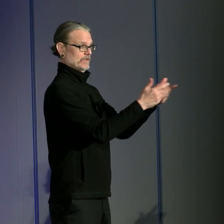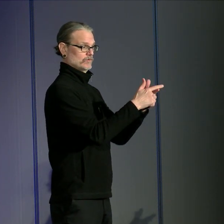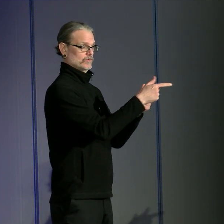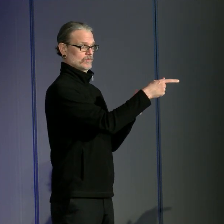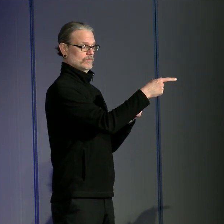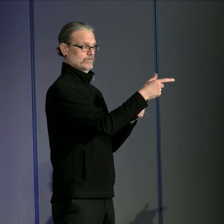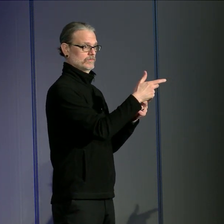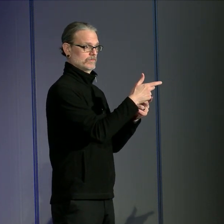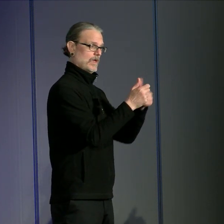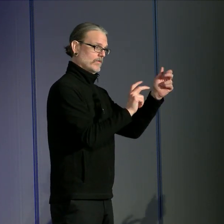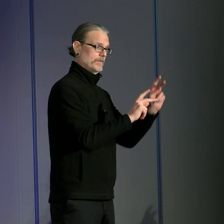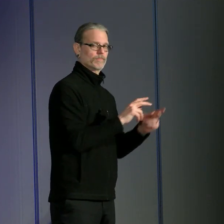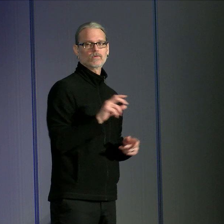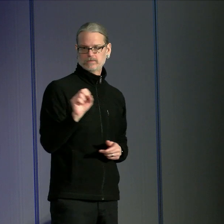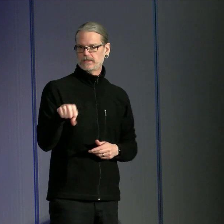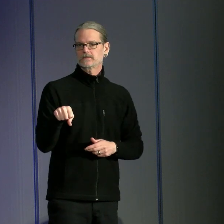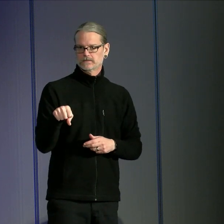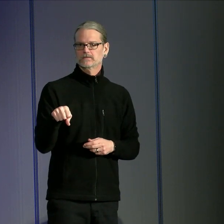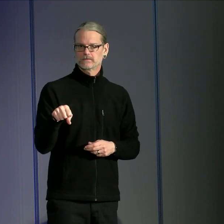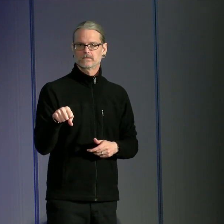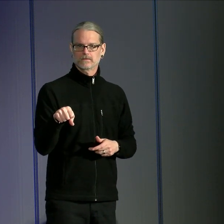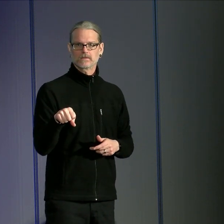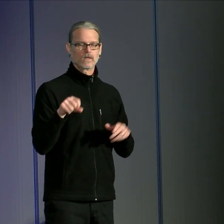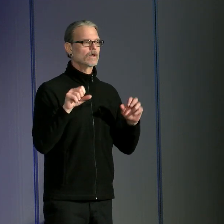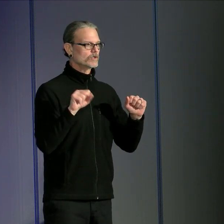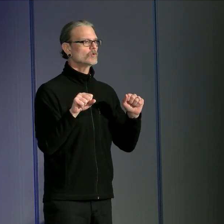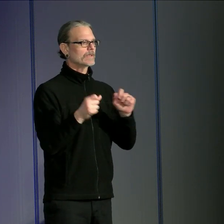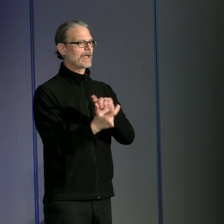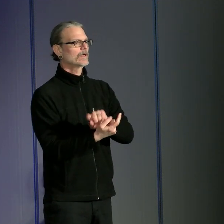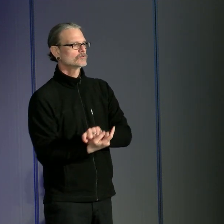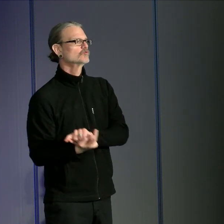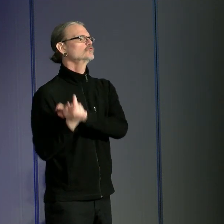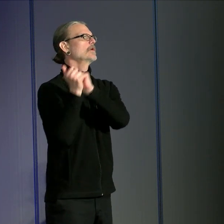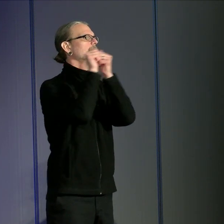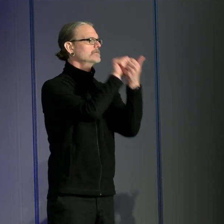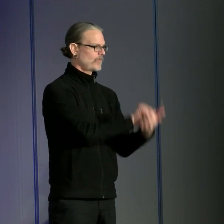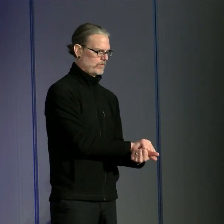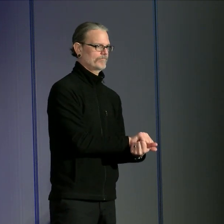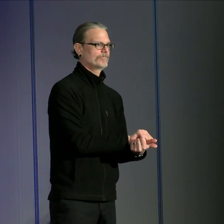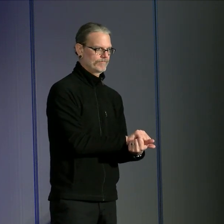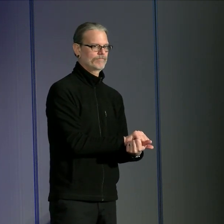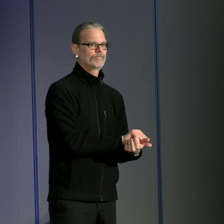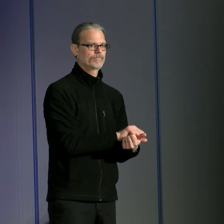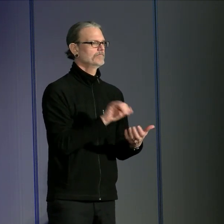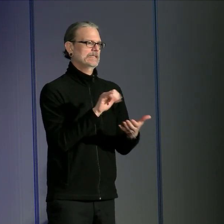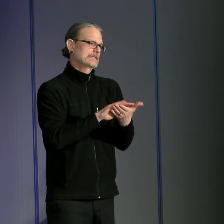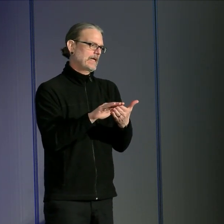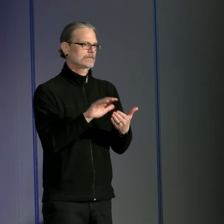Absolutely. It does. And you can transform it. That's the nice thing about having things like the API.